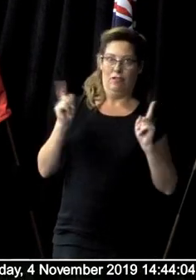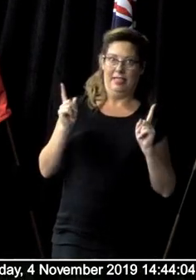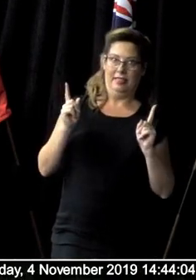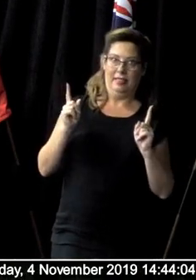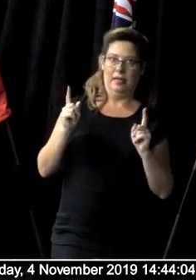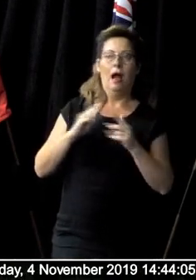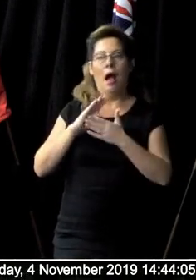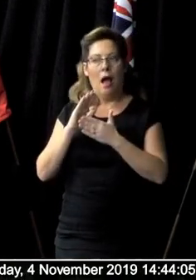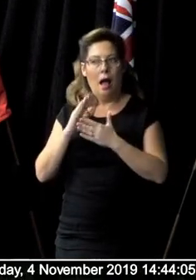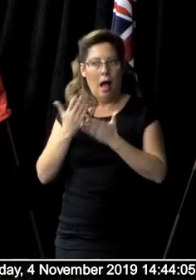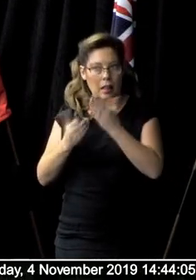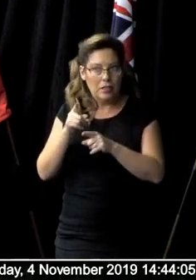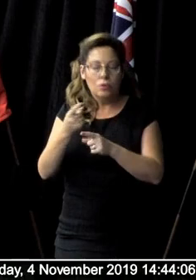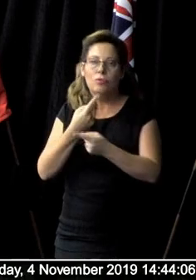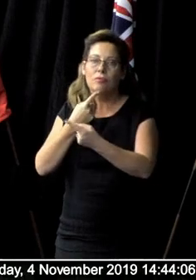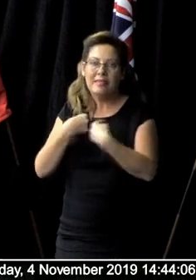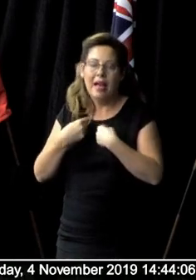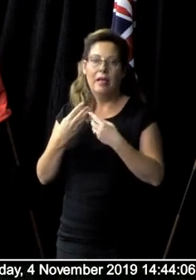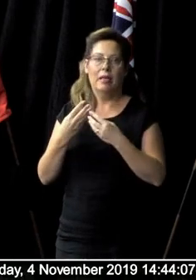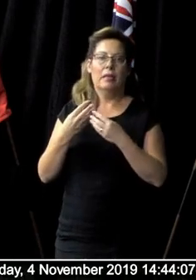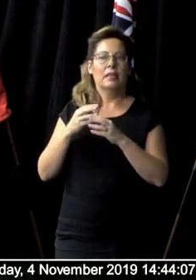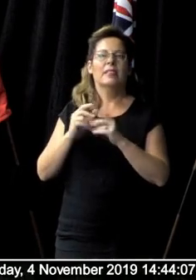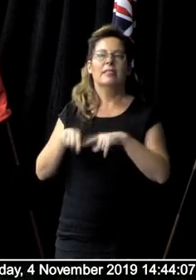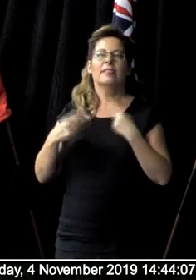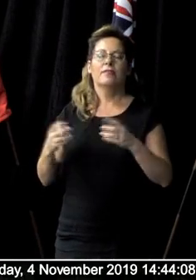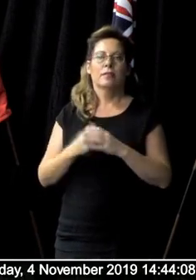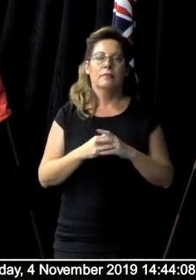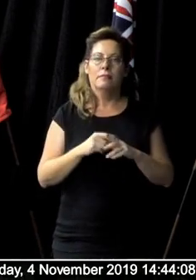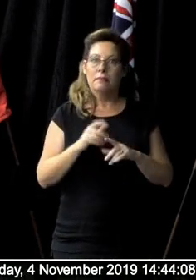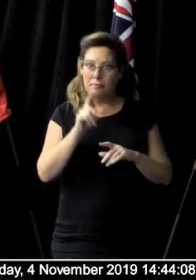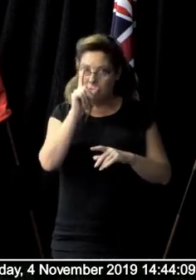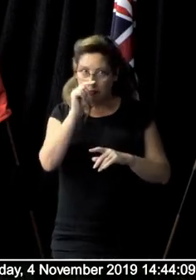Can I... Yes. Is it possible to add that I think the other – so there’s the transition